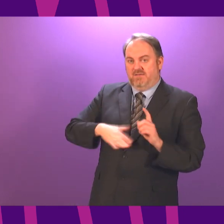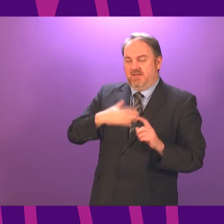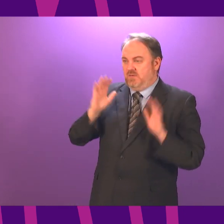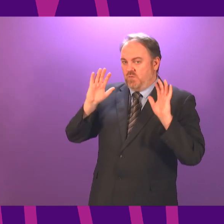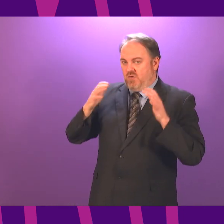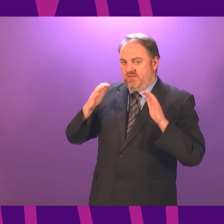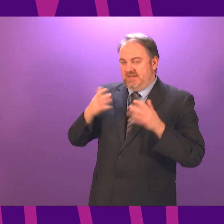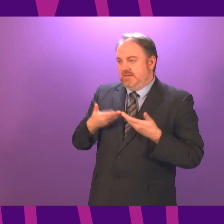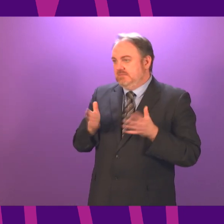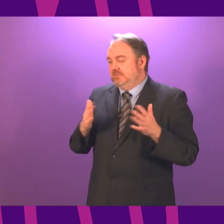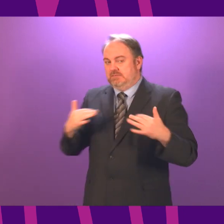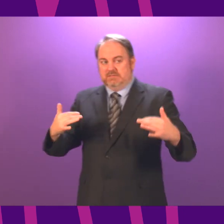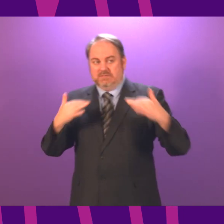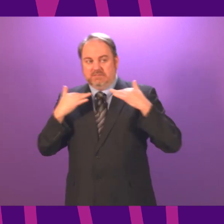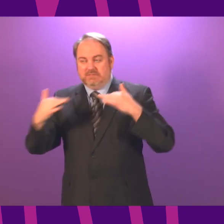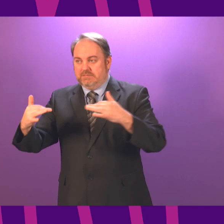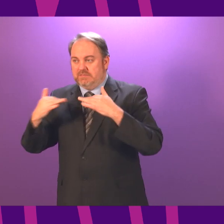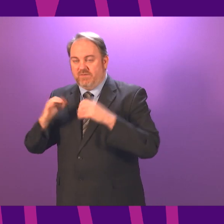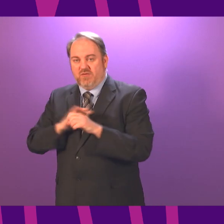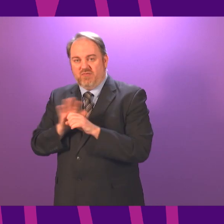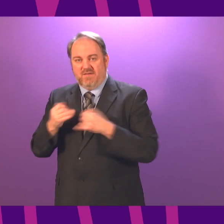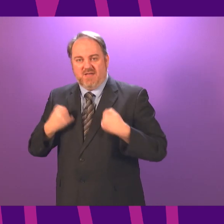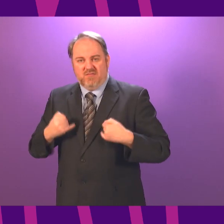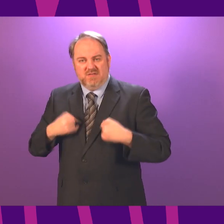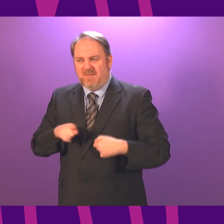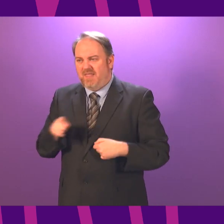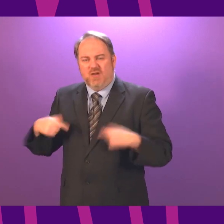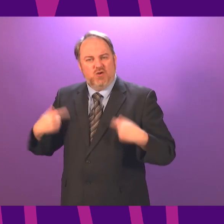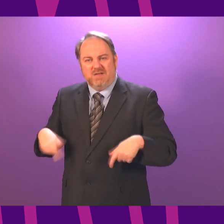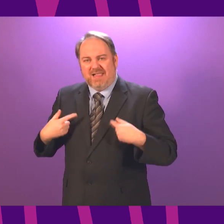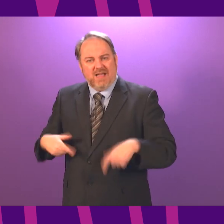They are extremely vulnerable but are not eligible for the vaccine, even though some of them are